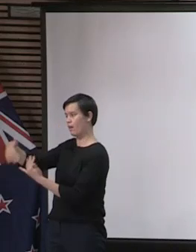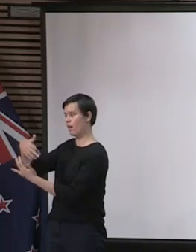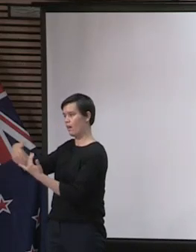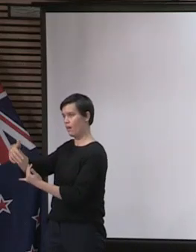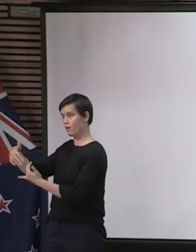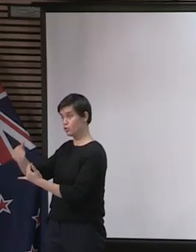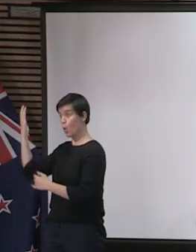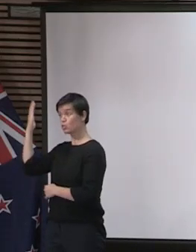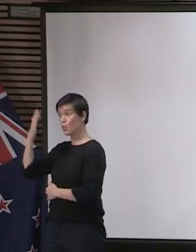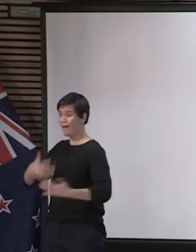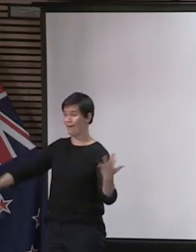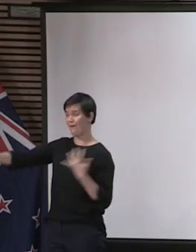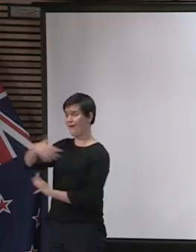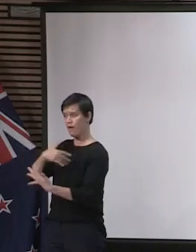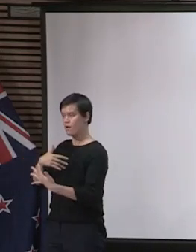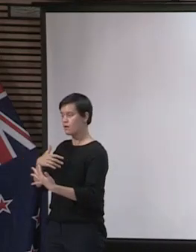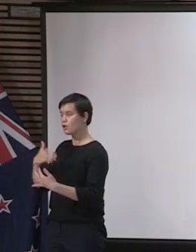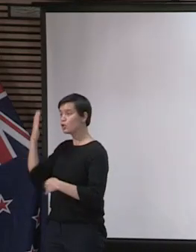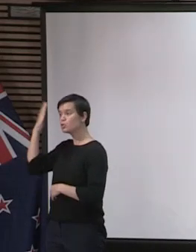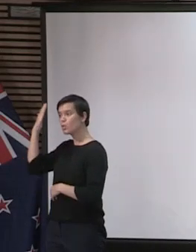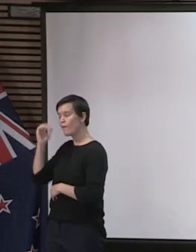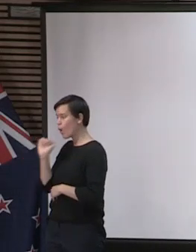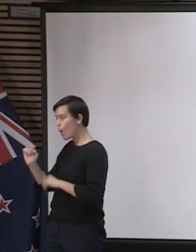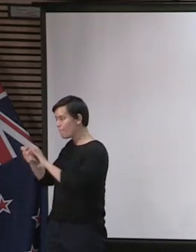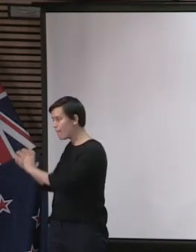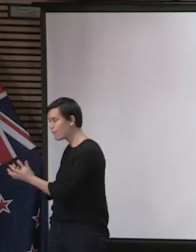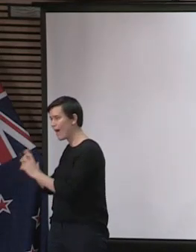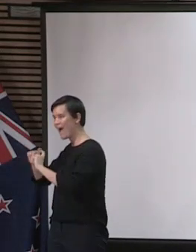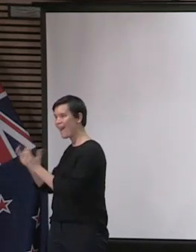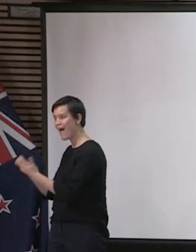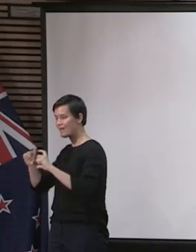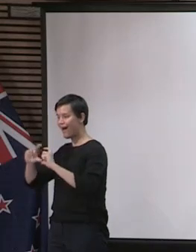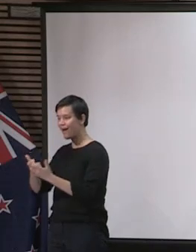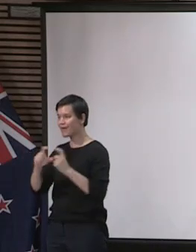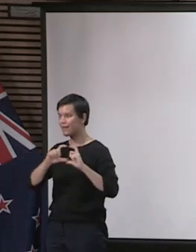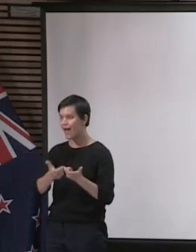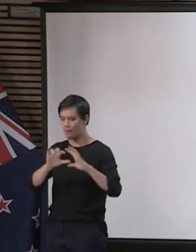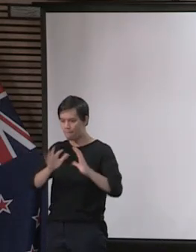the potential contacts that children and staff members and, therefore, families might